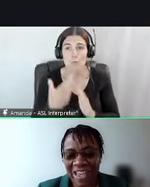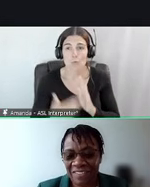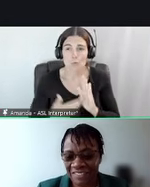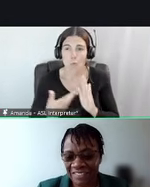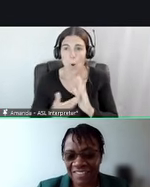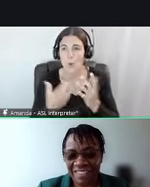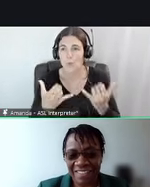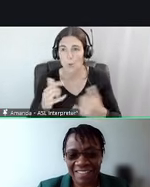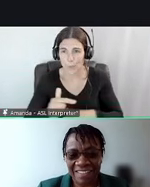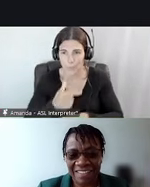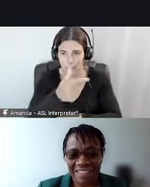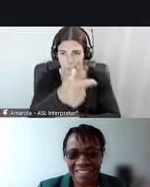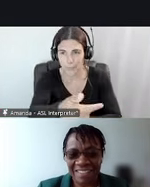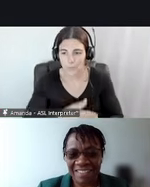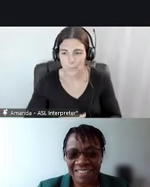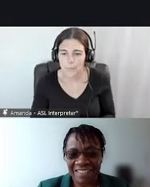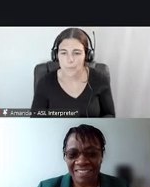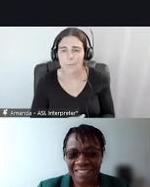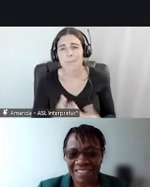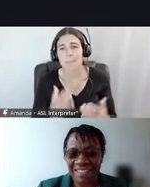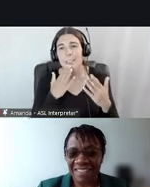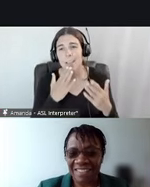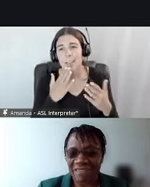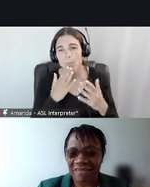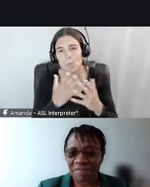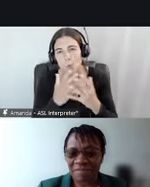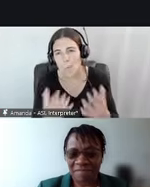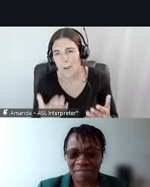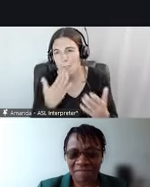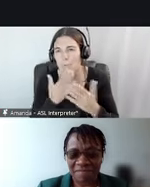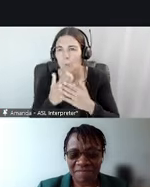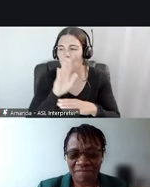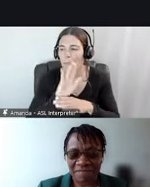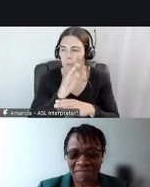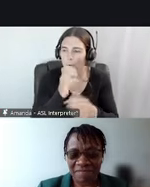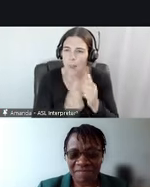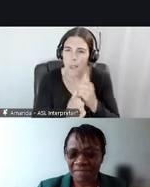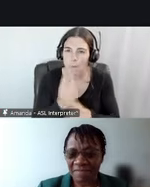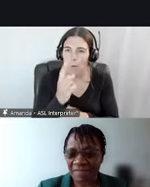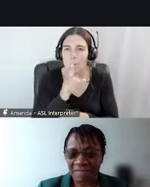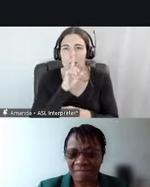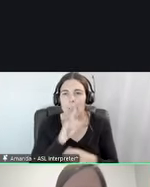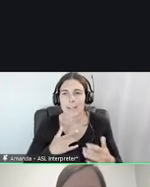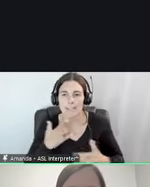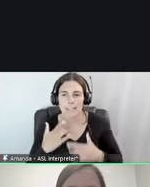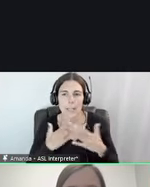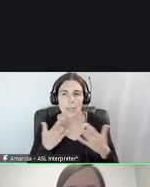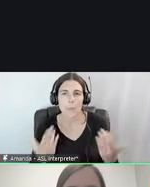now. Thank you so much and good afternoon everyone. I'm so excited to be here. Uh,